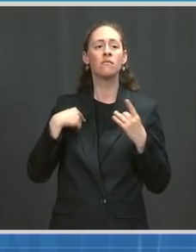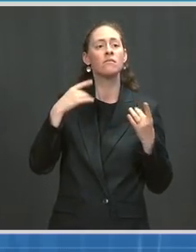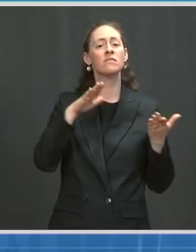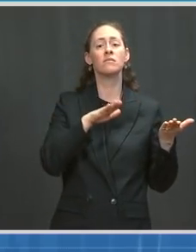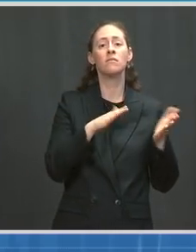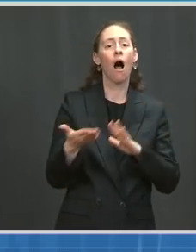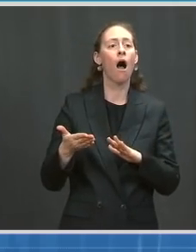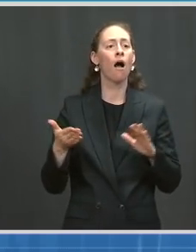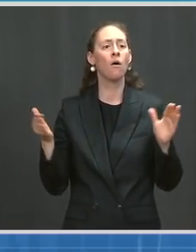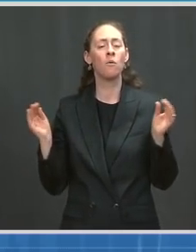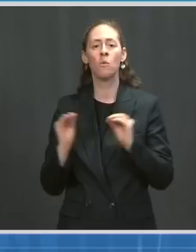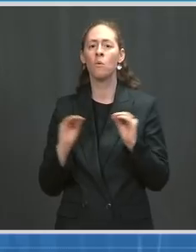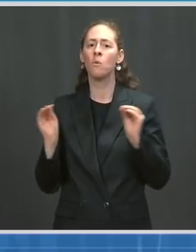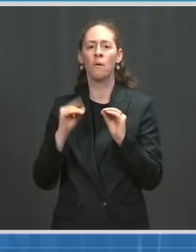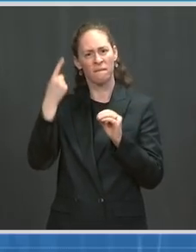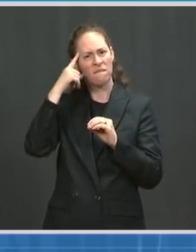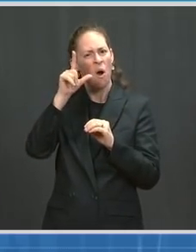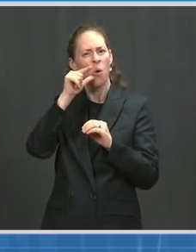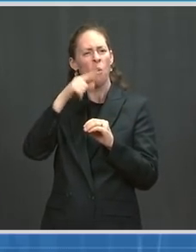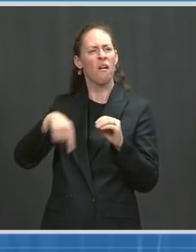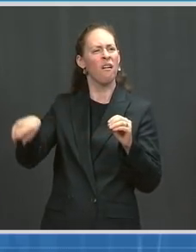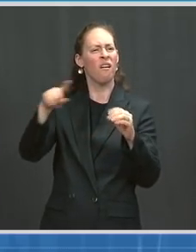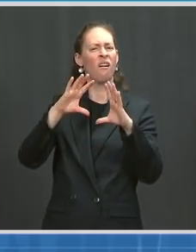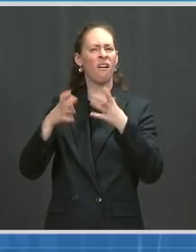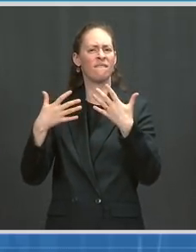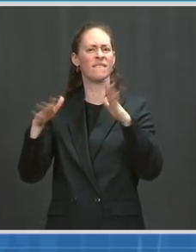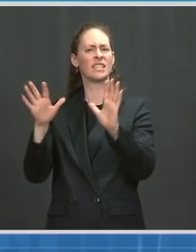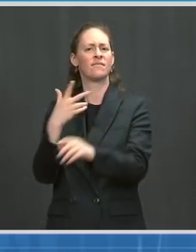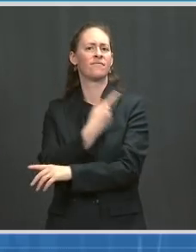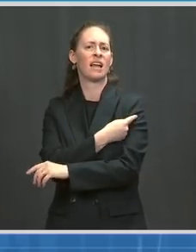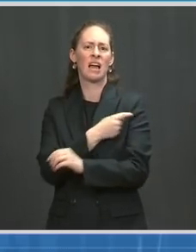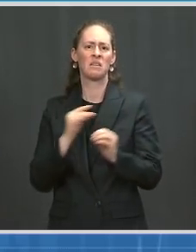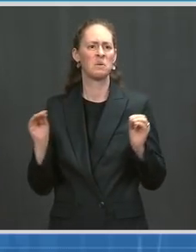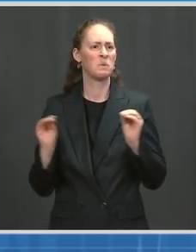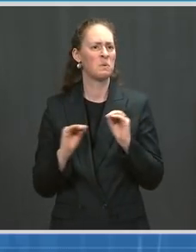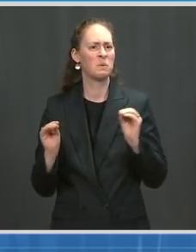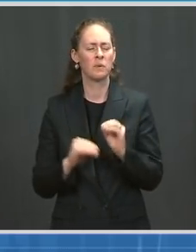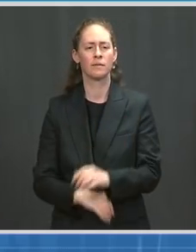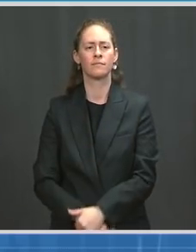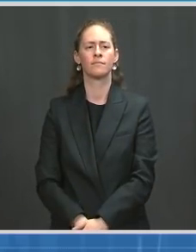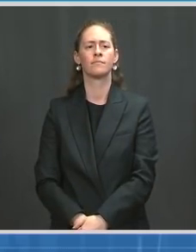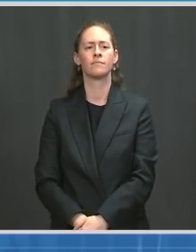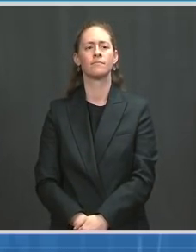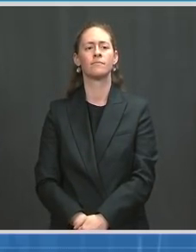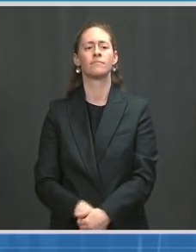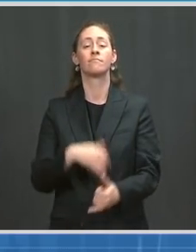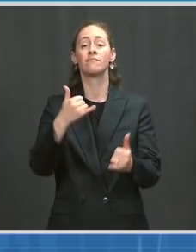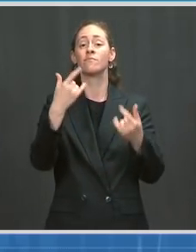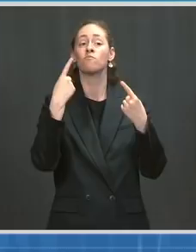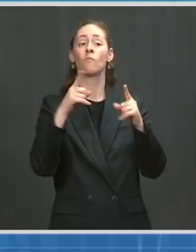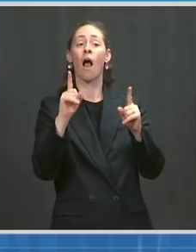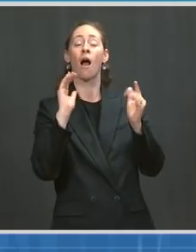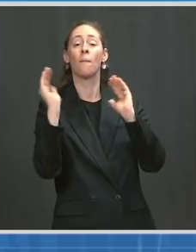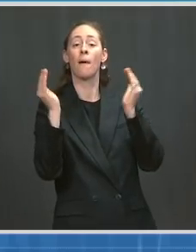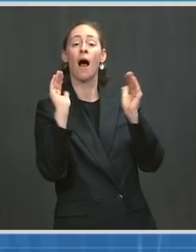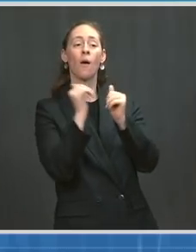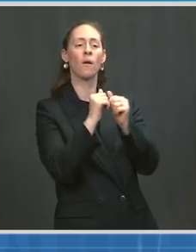and five COVID-related deaths in the placebo group. And on the final slide, what does this tell us?